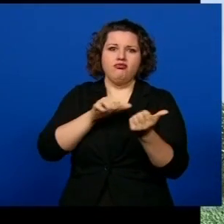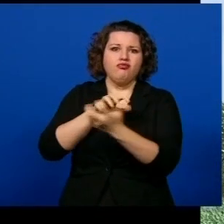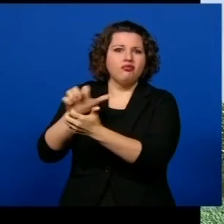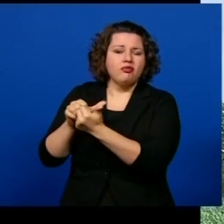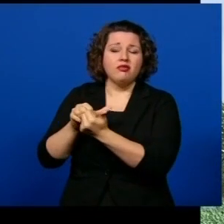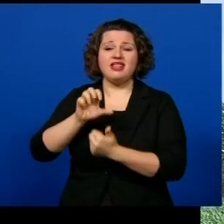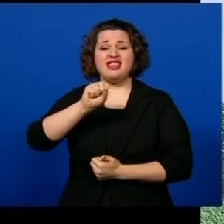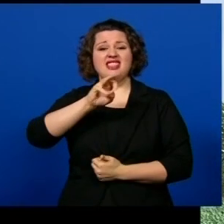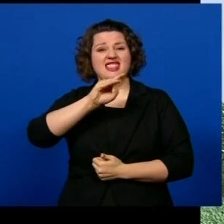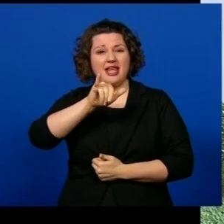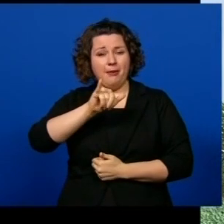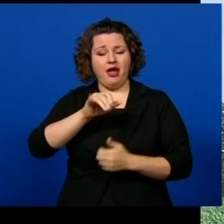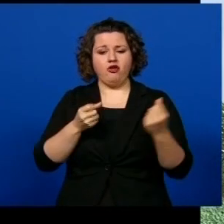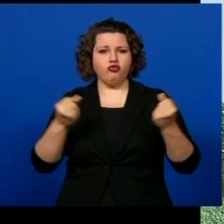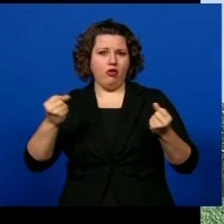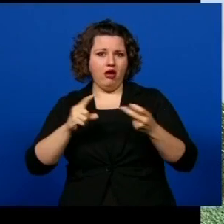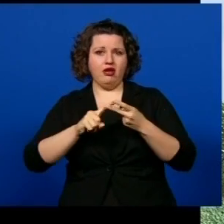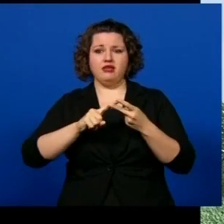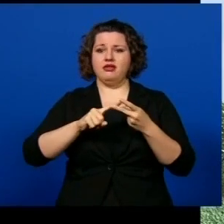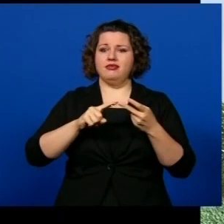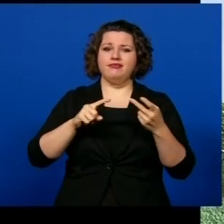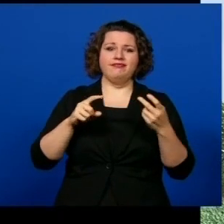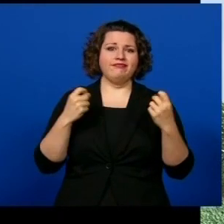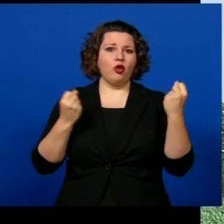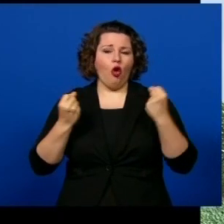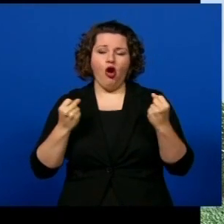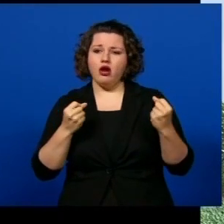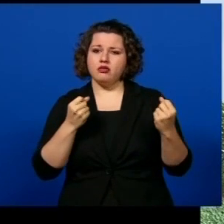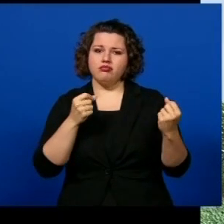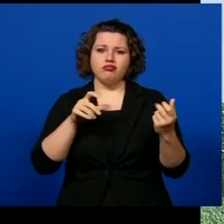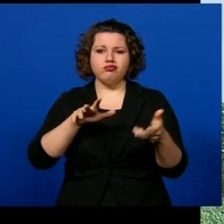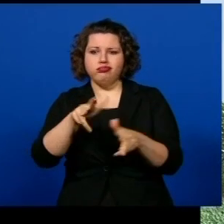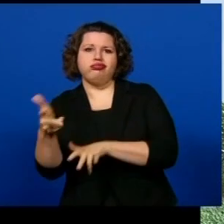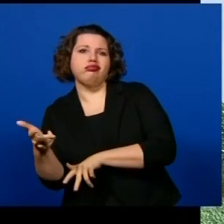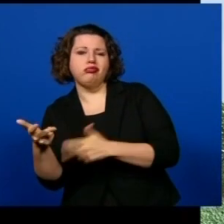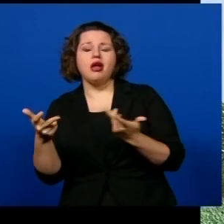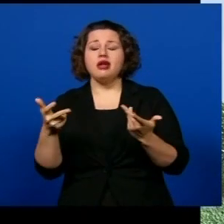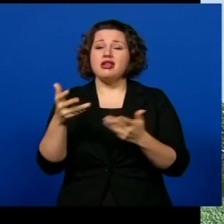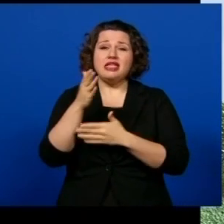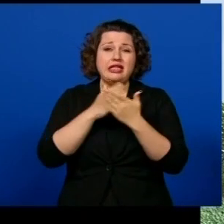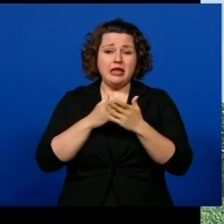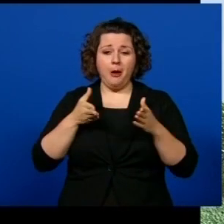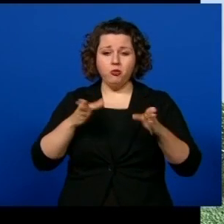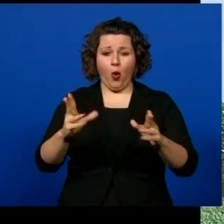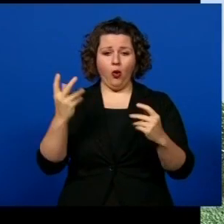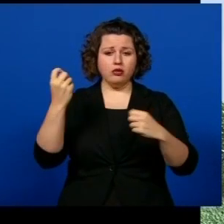some transportation routes were impassable. We had to close portions of Interstate 35 and 380.